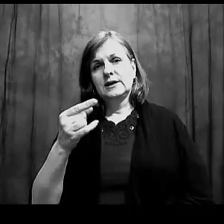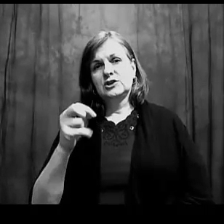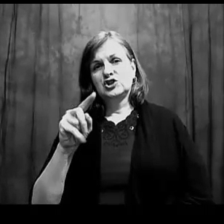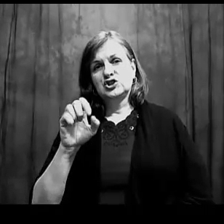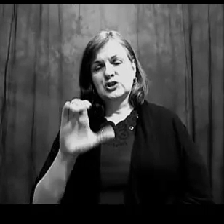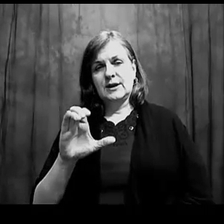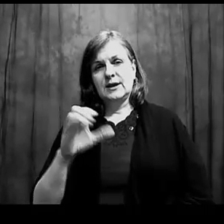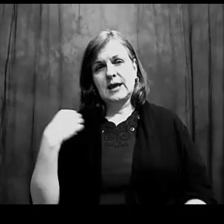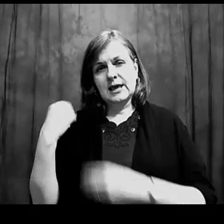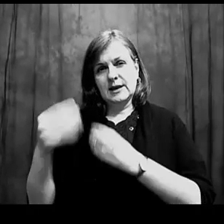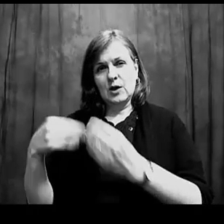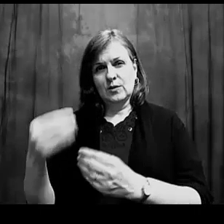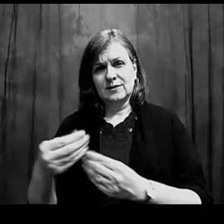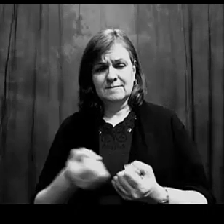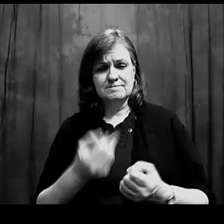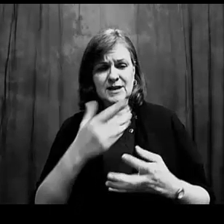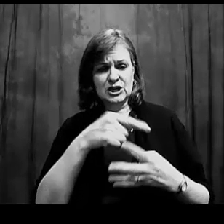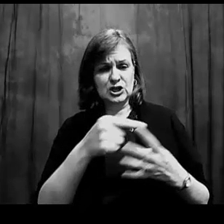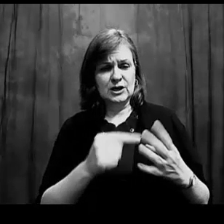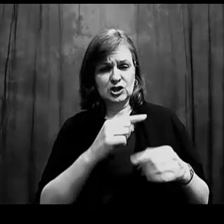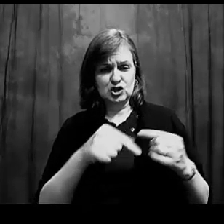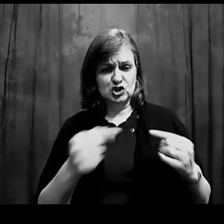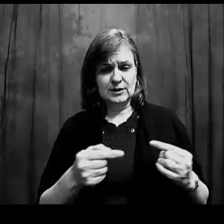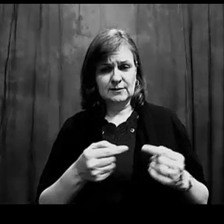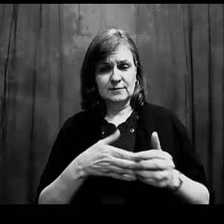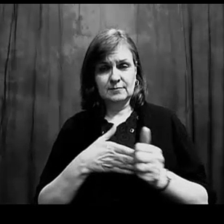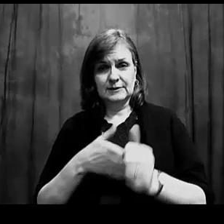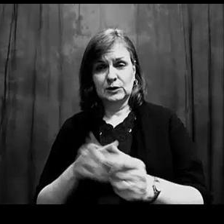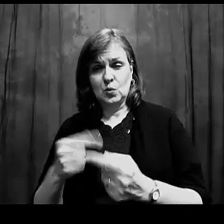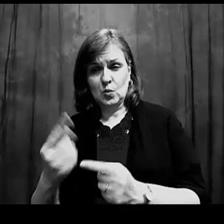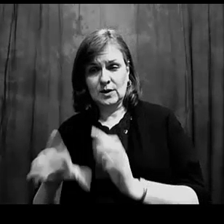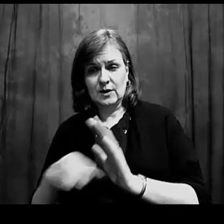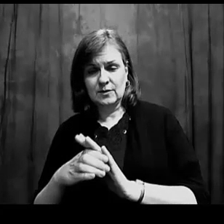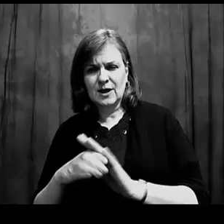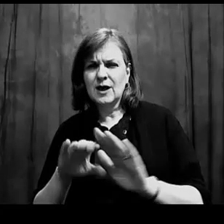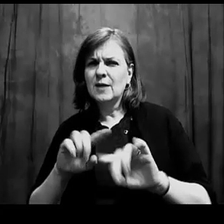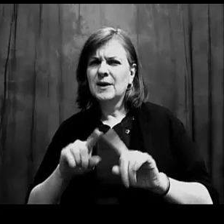but how does that actually lead to some sort of speciation event